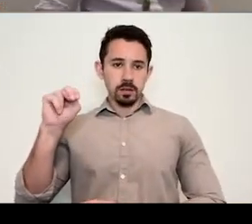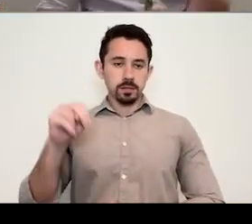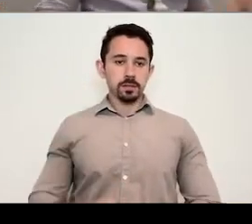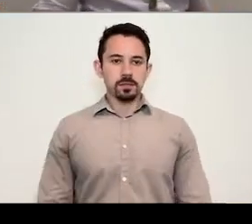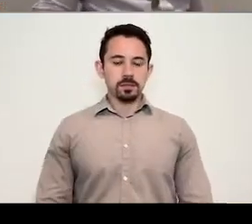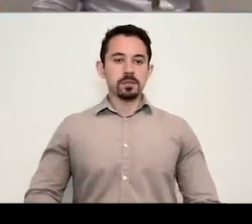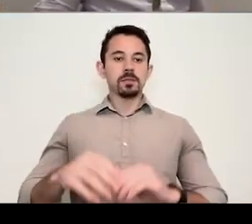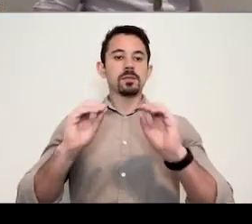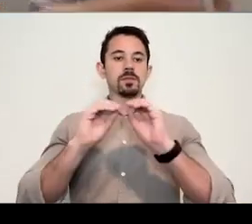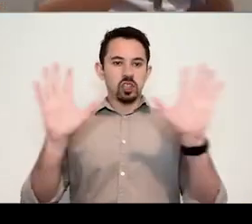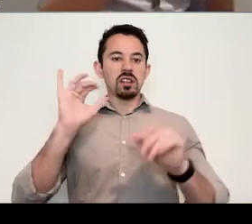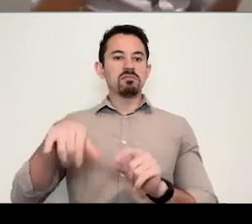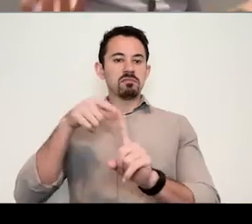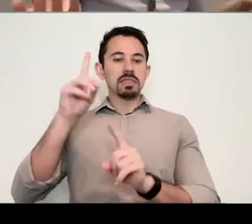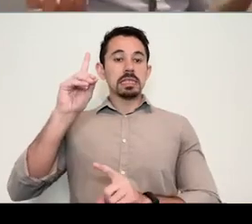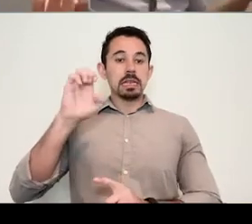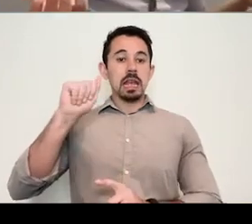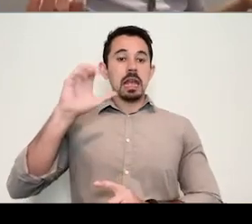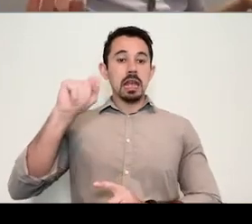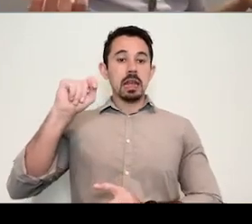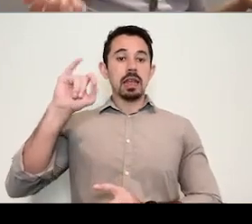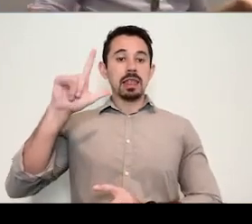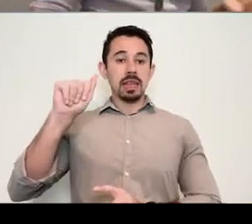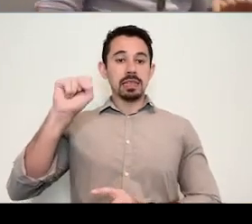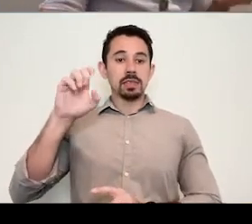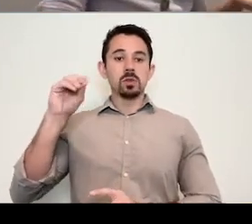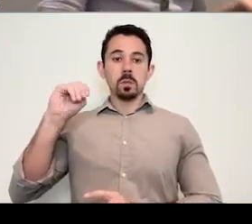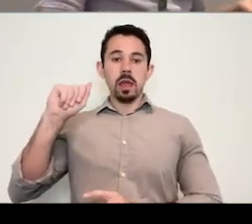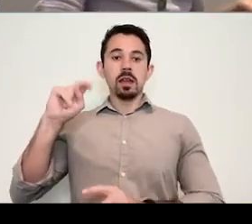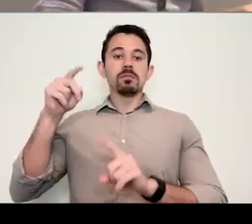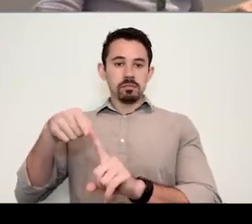the deacetylase domain deacetylates the Pel polysaccharide and previous work has